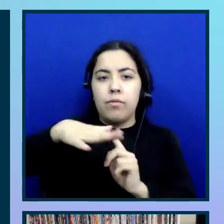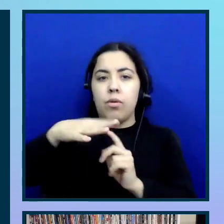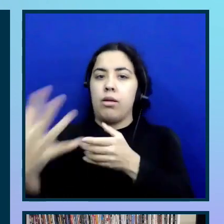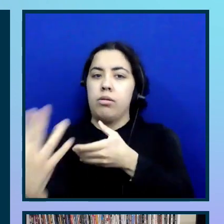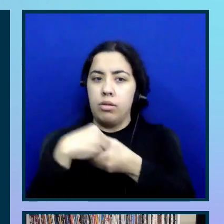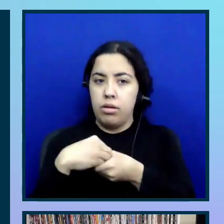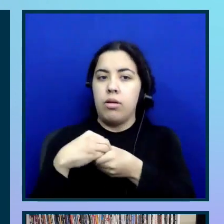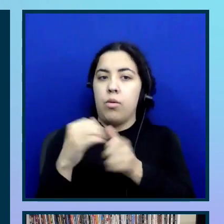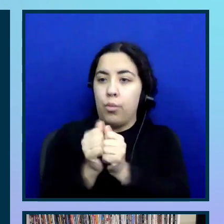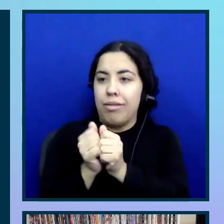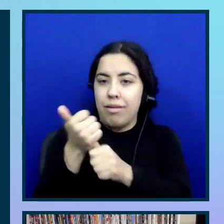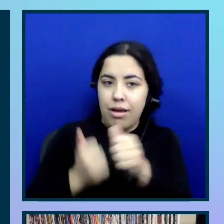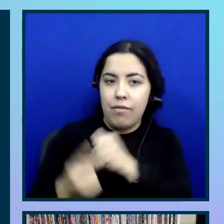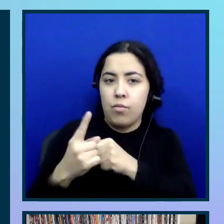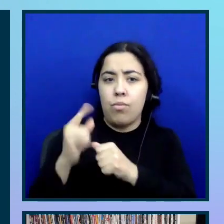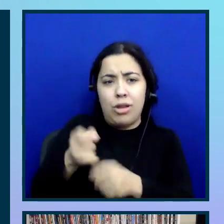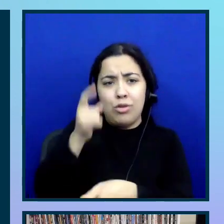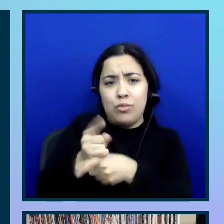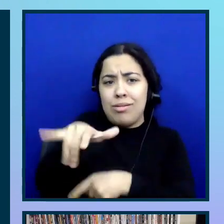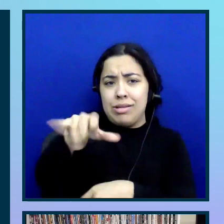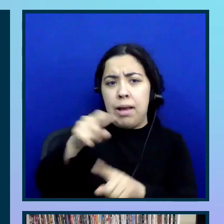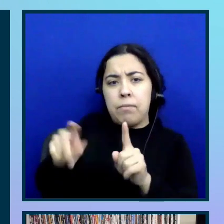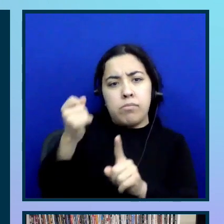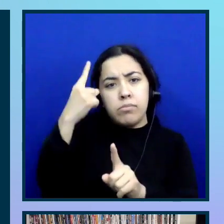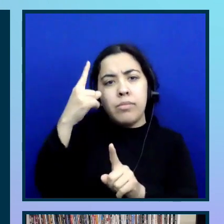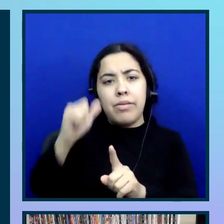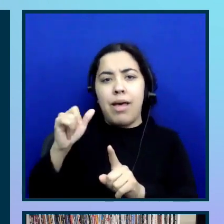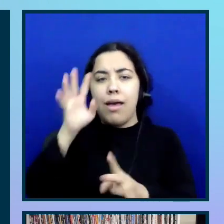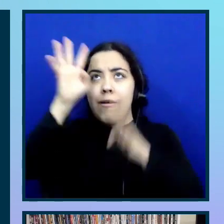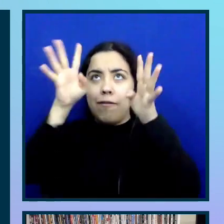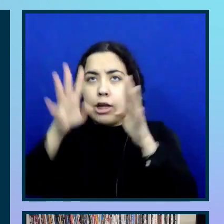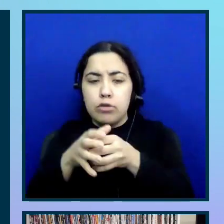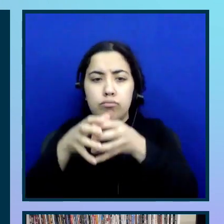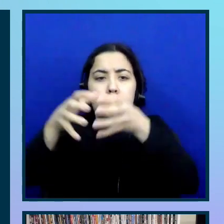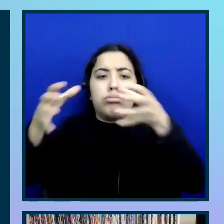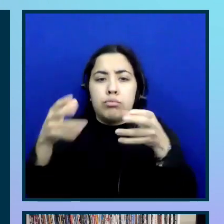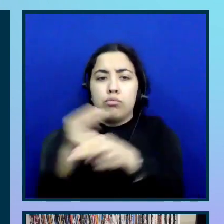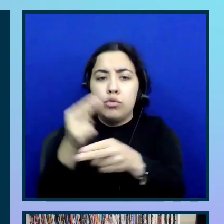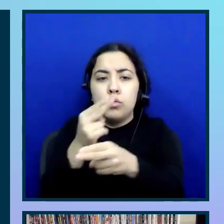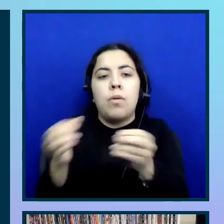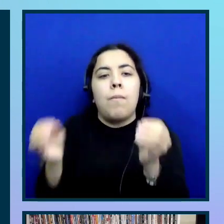"but also because it drives innovation and growth "while making the world a better, richer place."